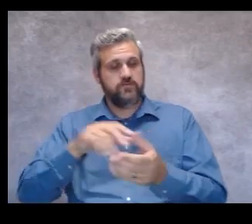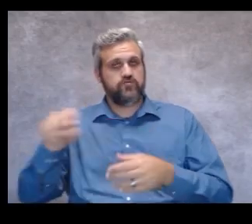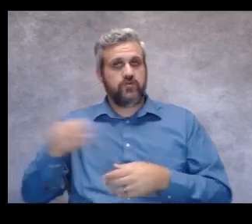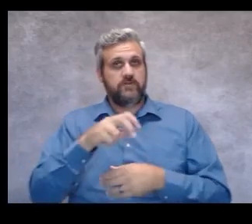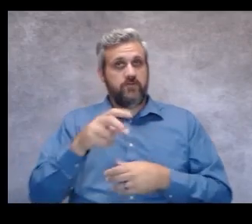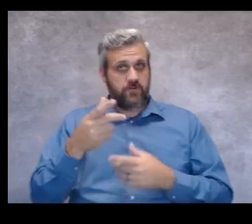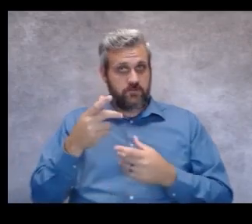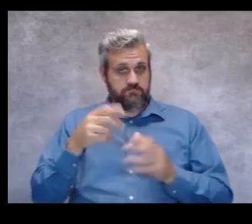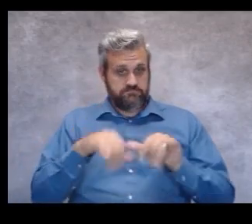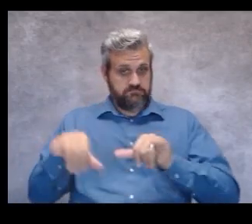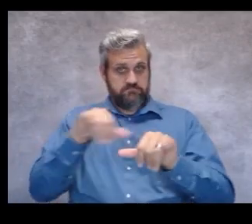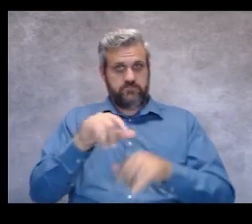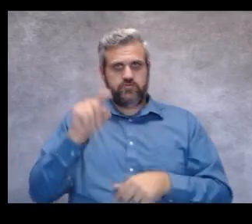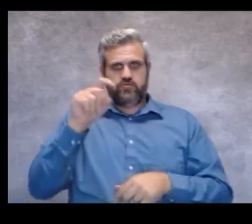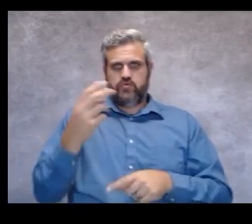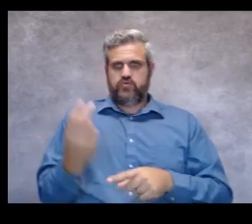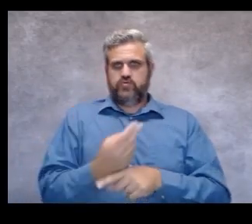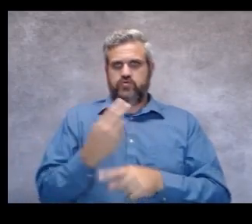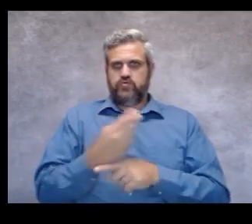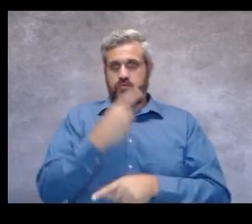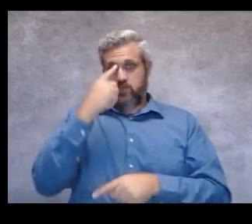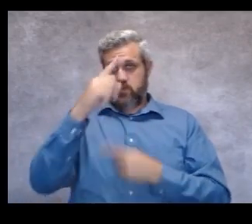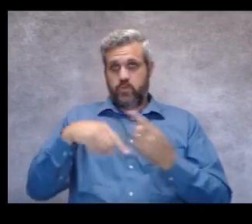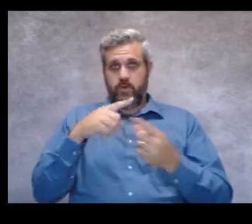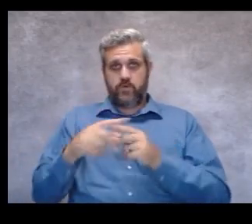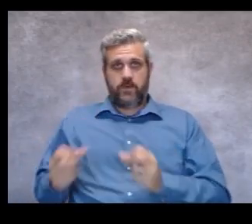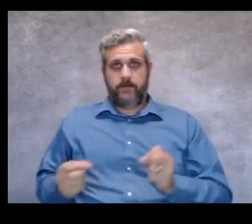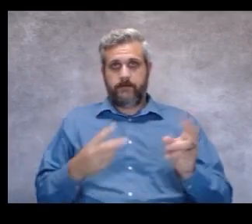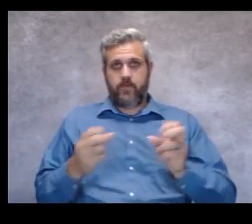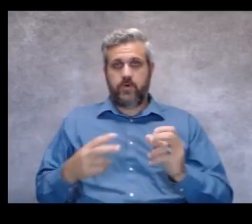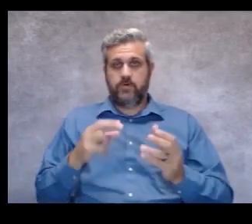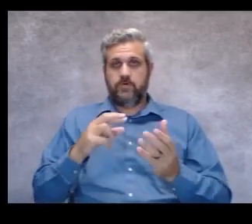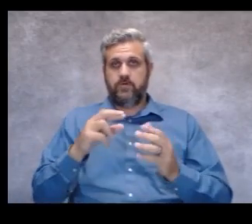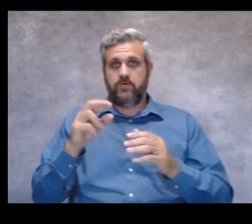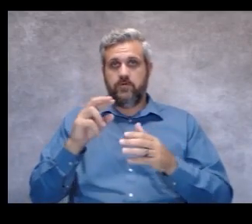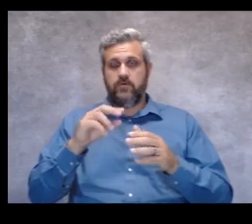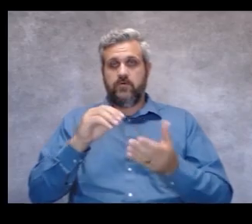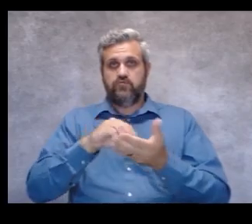be helpful for reviewing the process for importing records and forms such as the